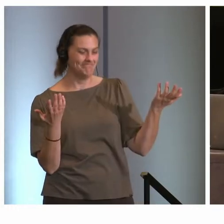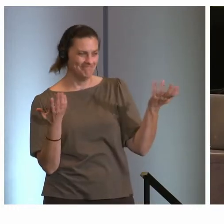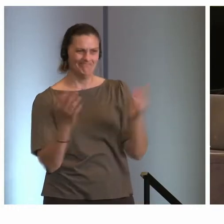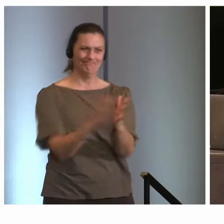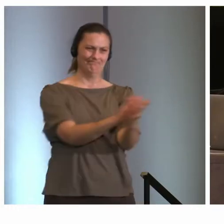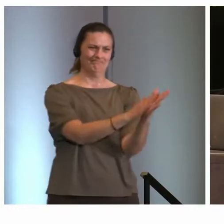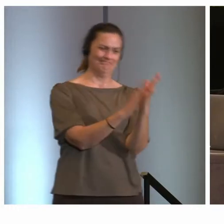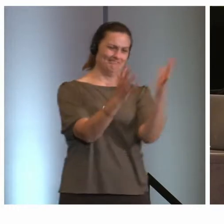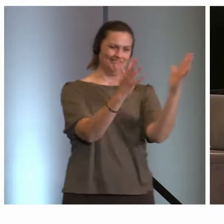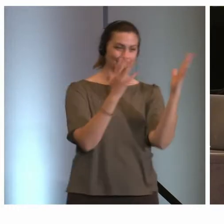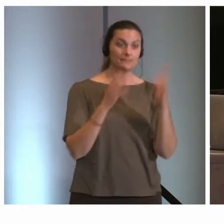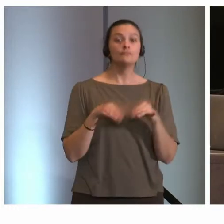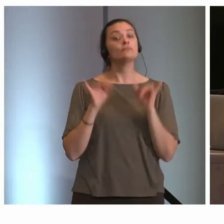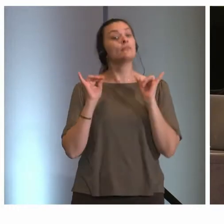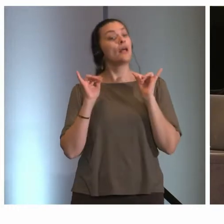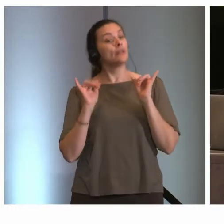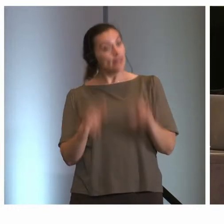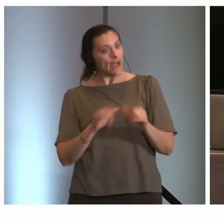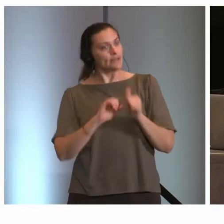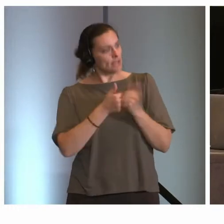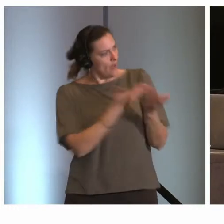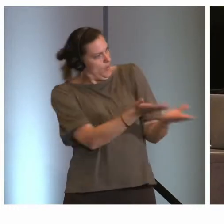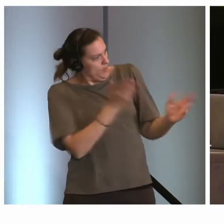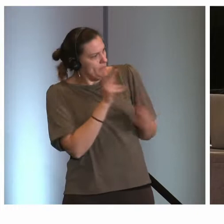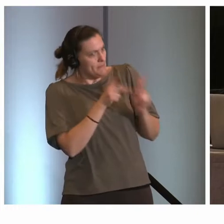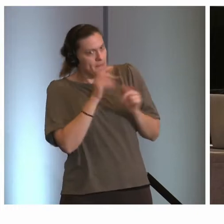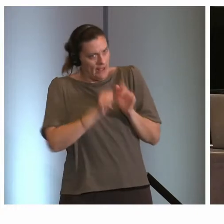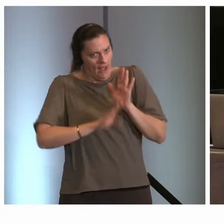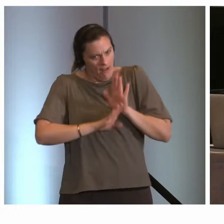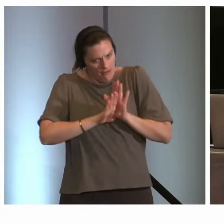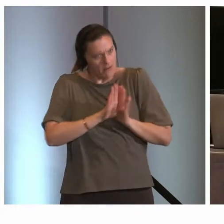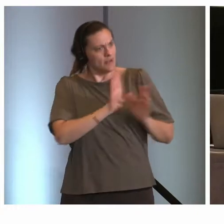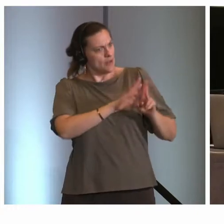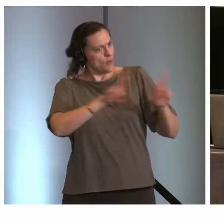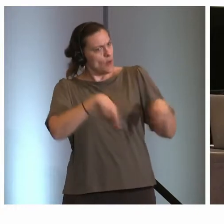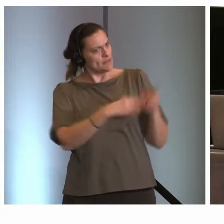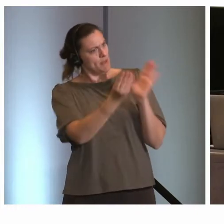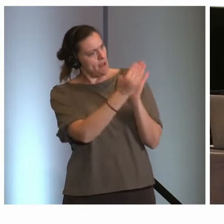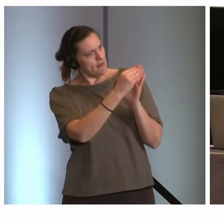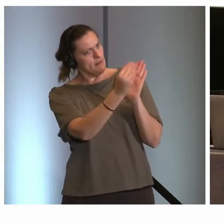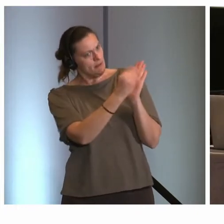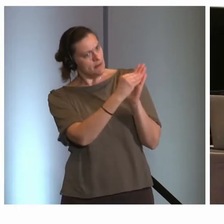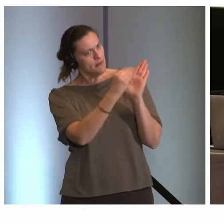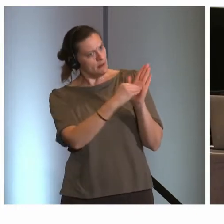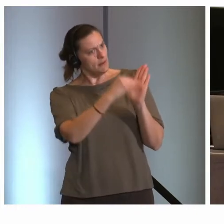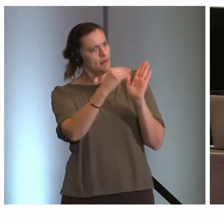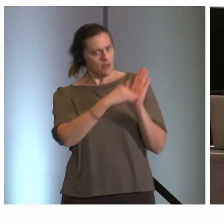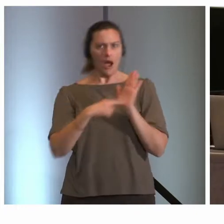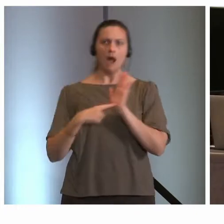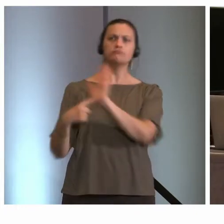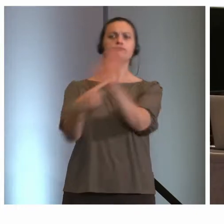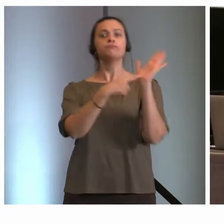Tari Hartman Squire: Right. and this is how these folks